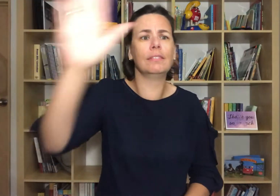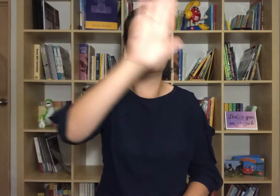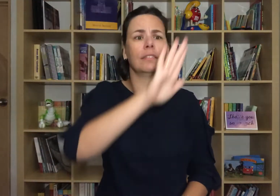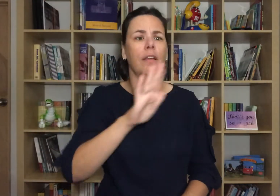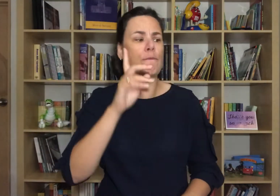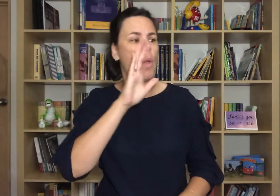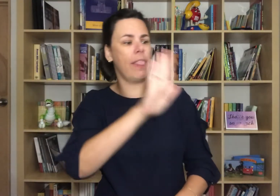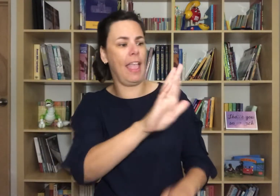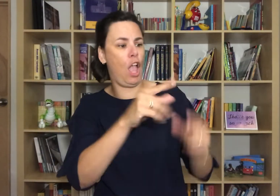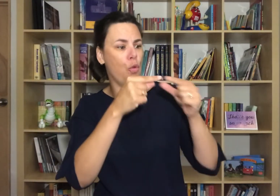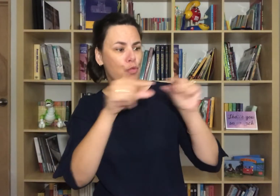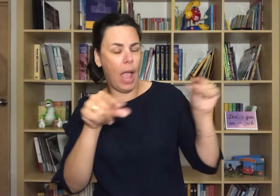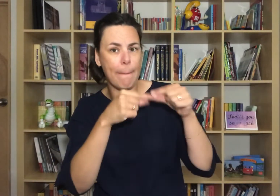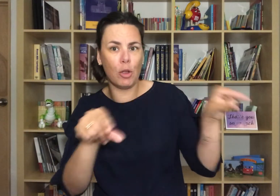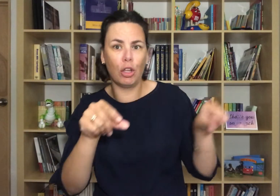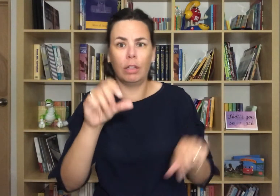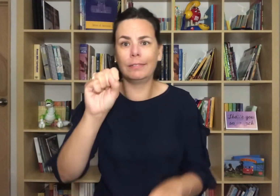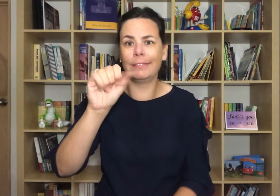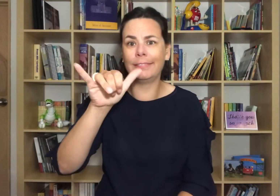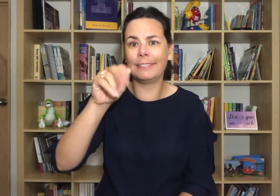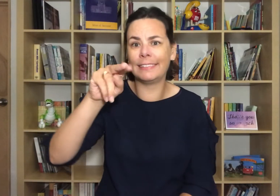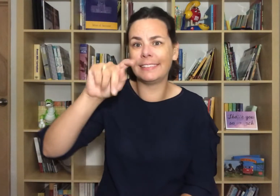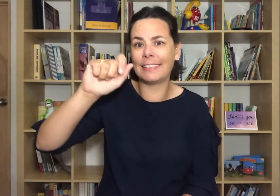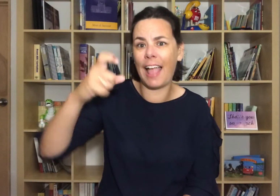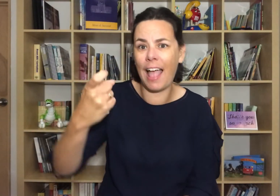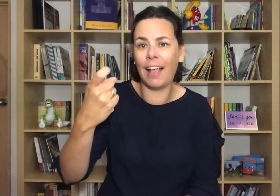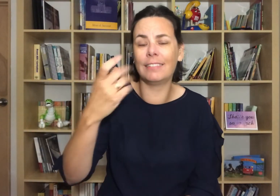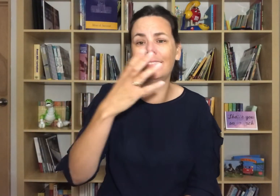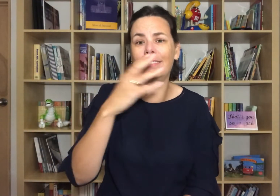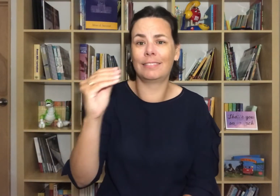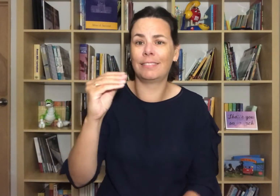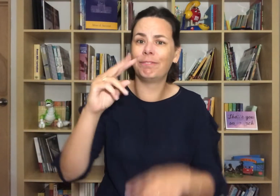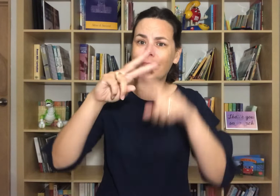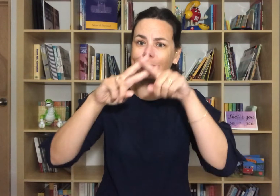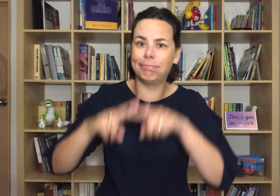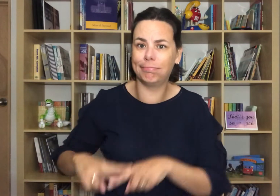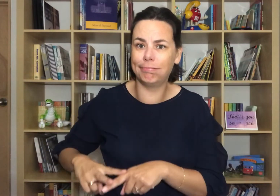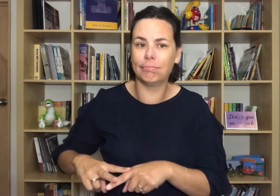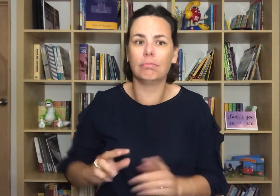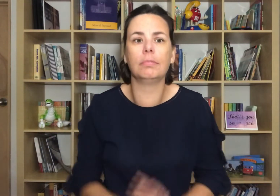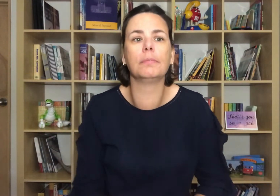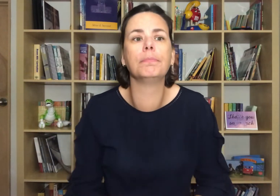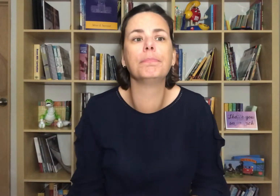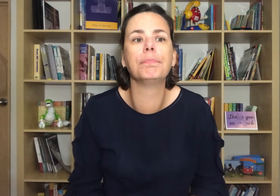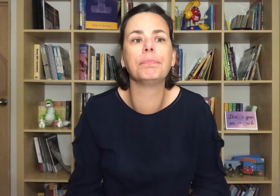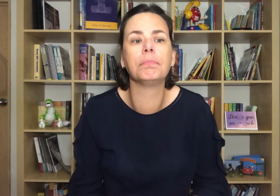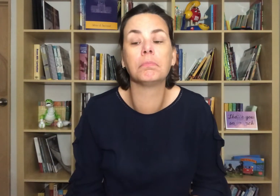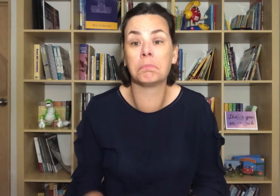own grammars, syntaxes, and vocabularies.